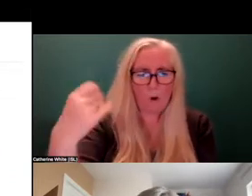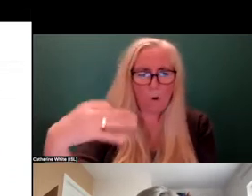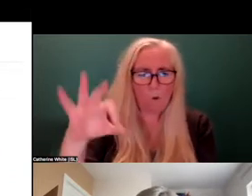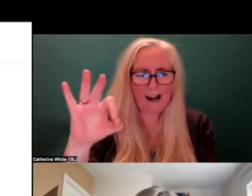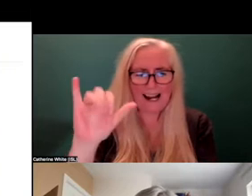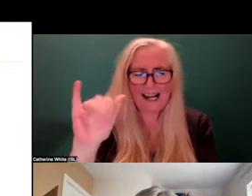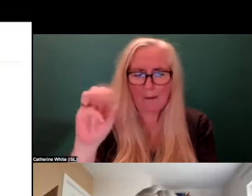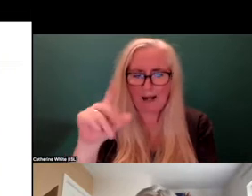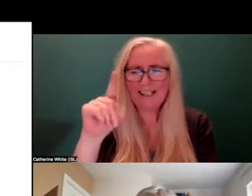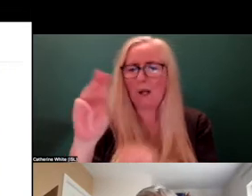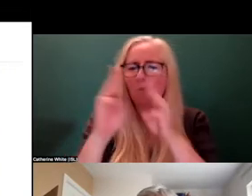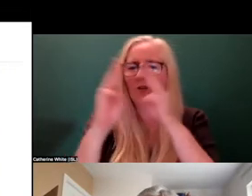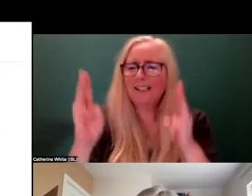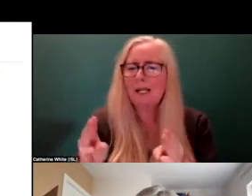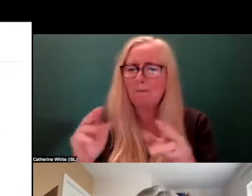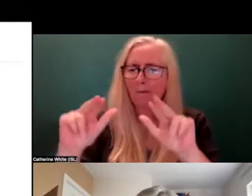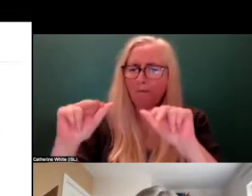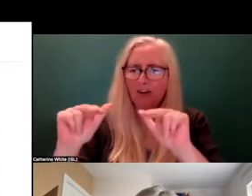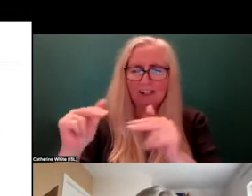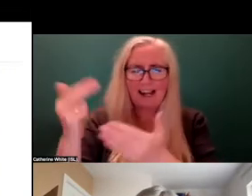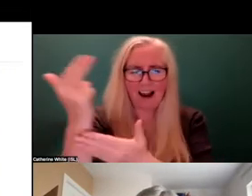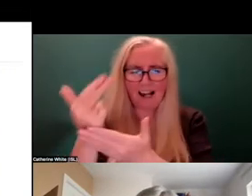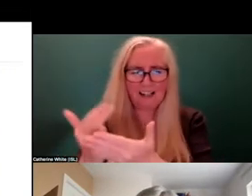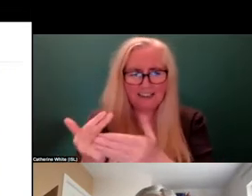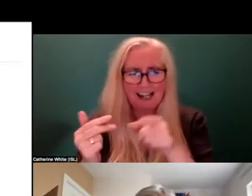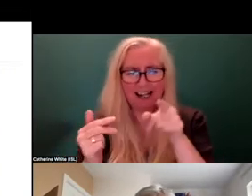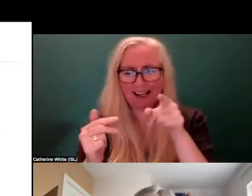was in the San Francisco Museum of Modern Art and it is a homage to the